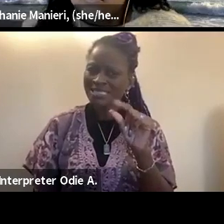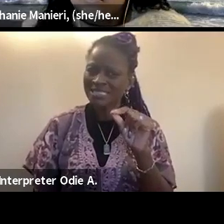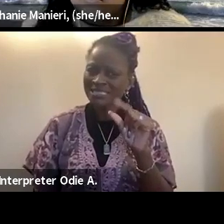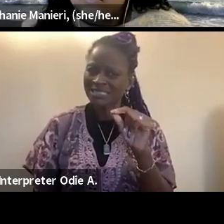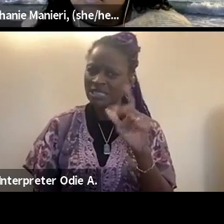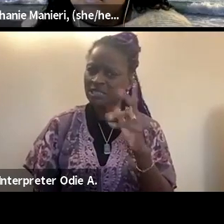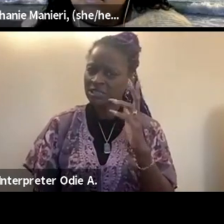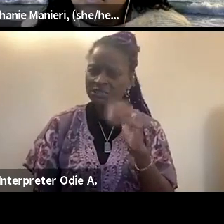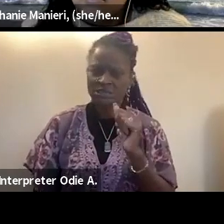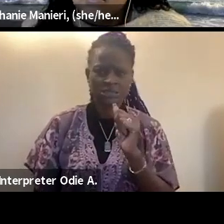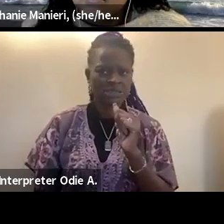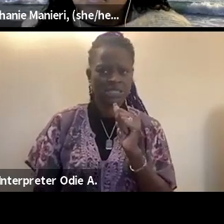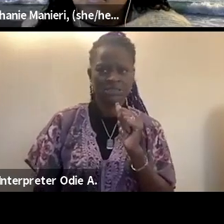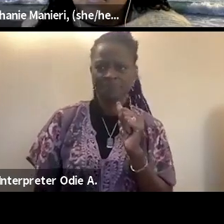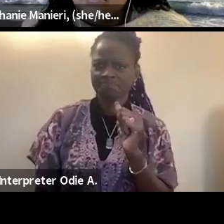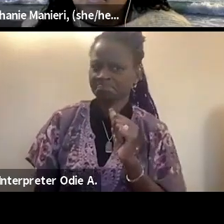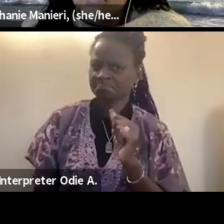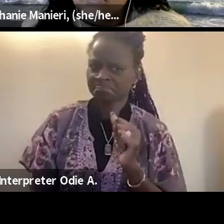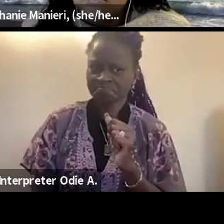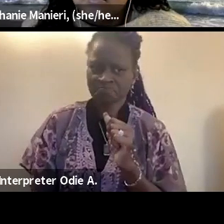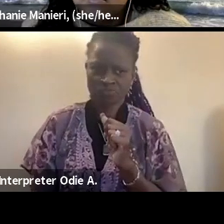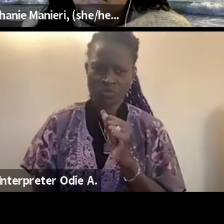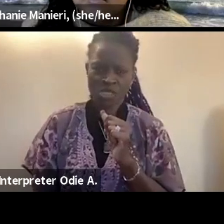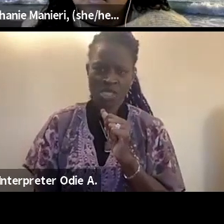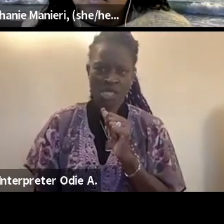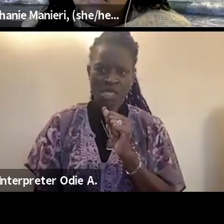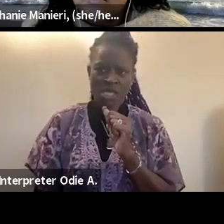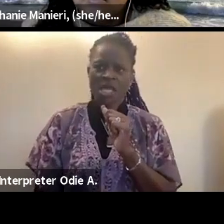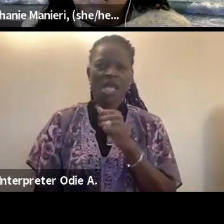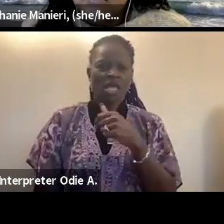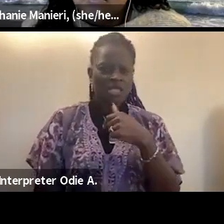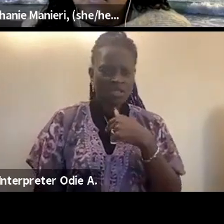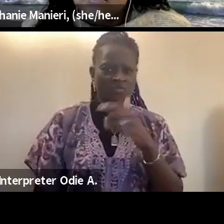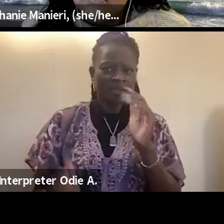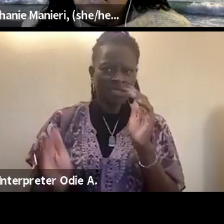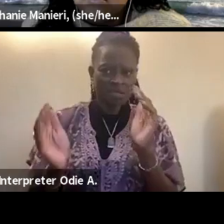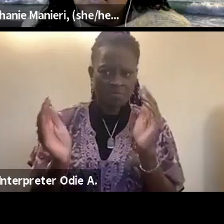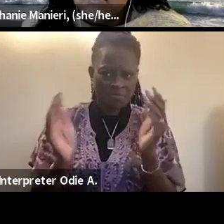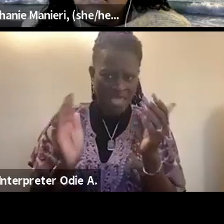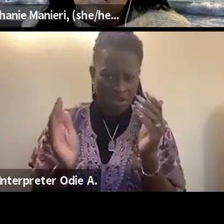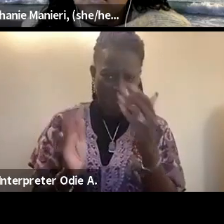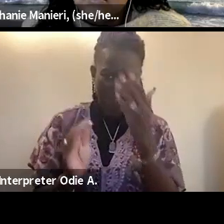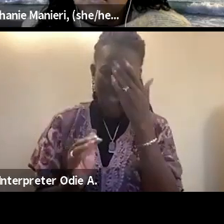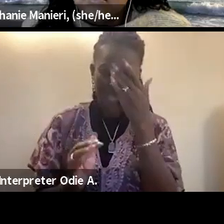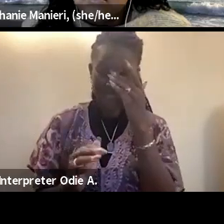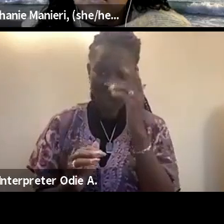with how high the vaccination rates have been comparatively here in California.